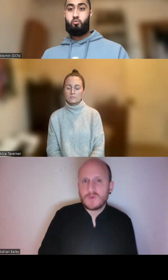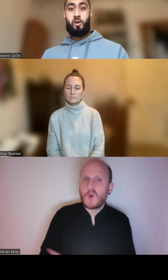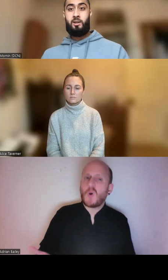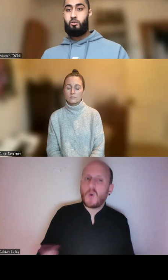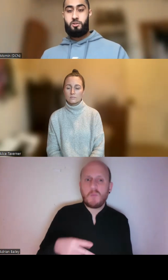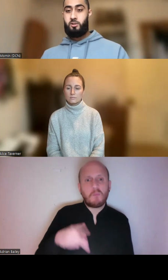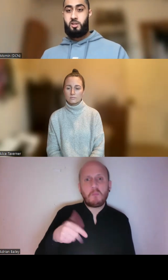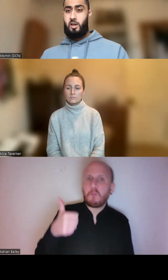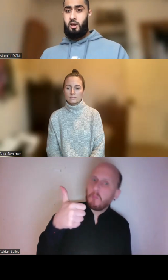some really good results.